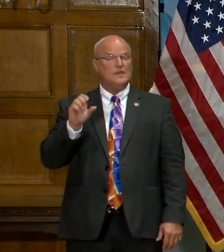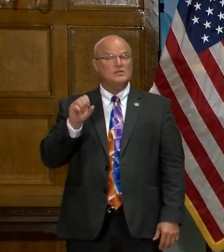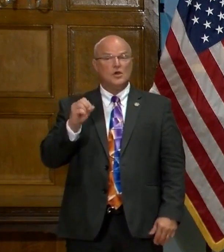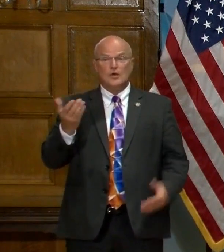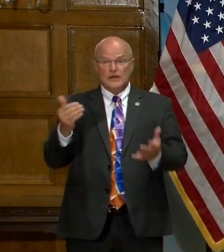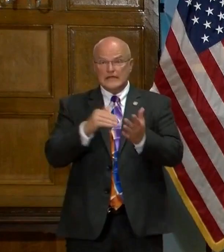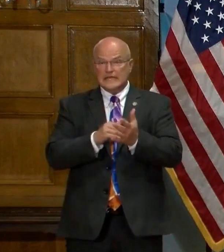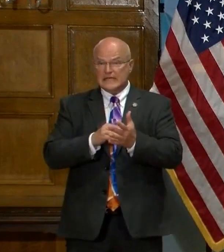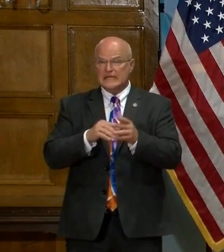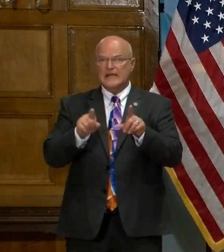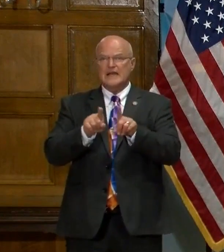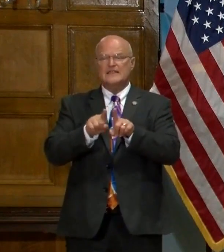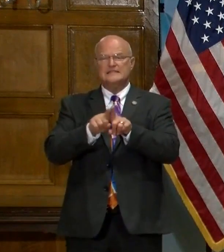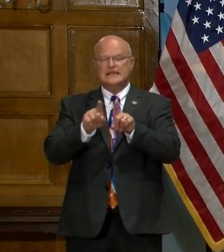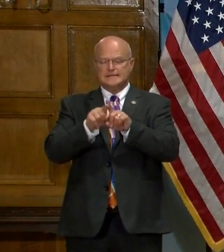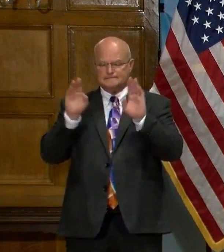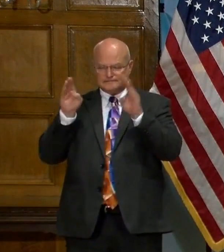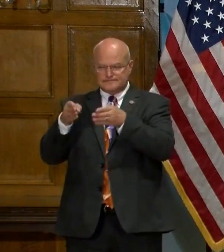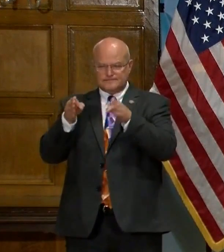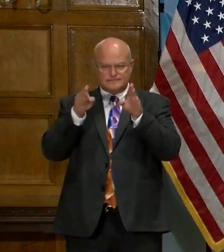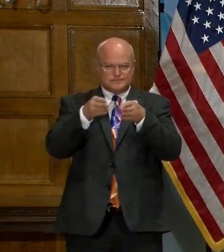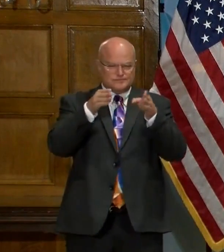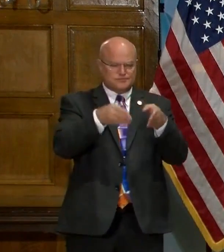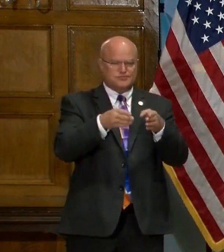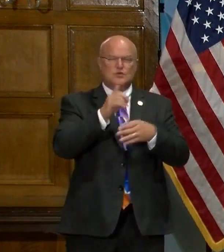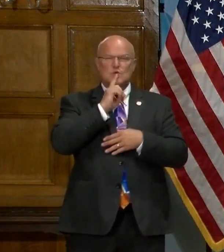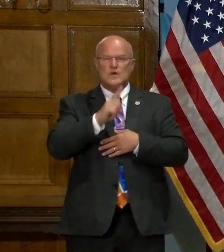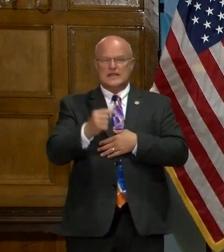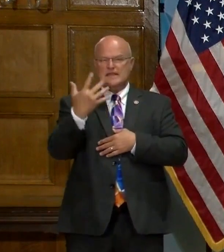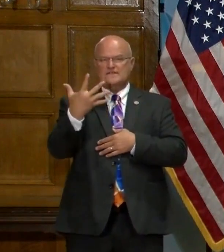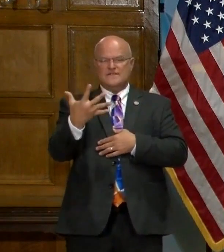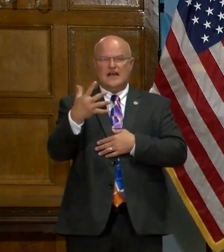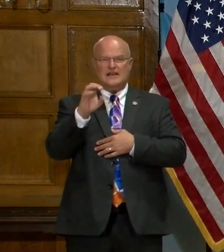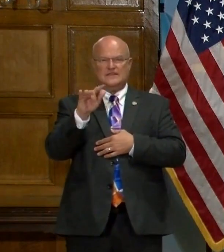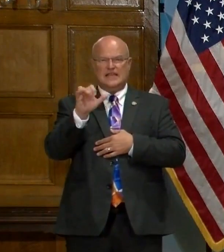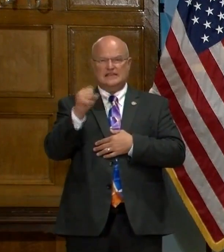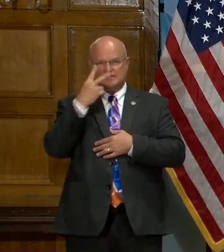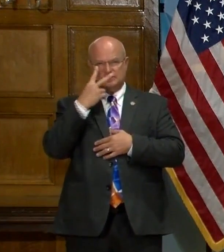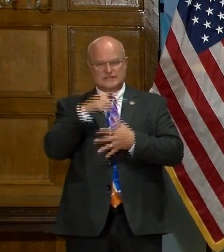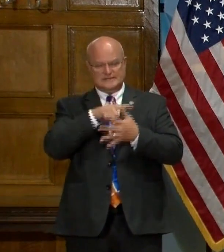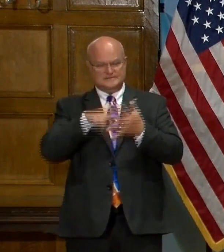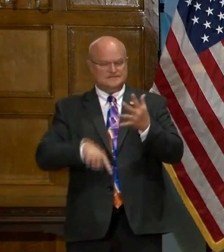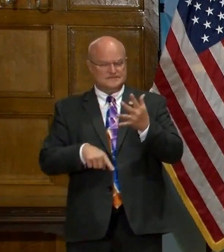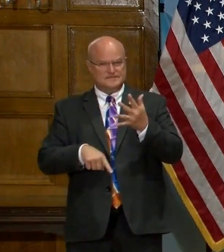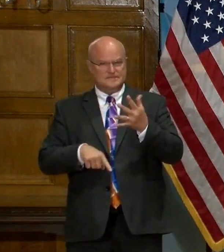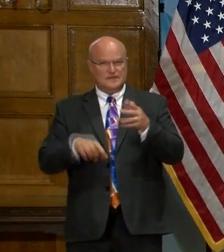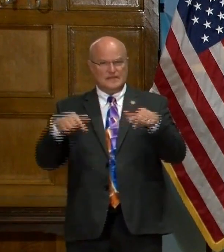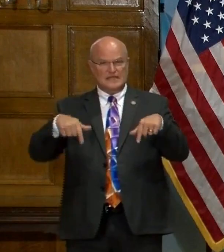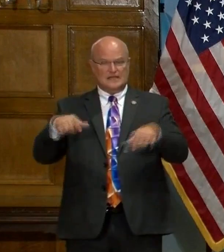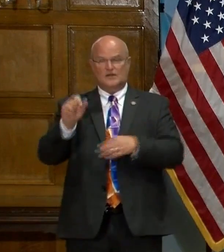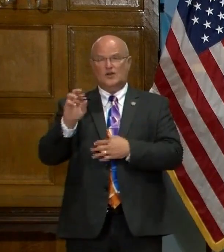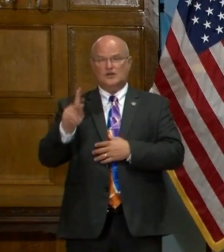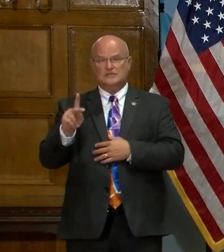SEVERE COUNTY HAD 31. SEBASTIAN COUNTY 22. THE REMAINDER OF THE COUNTIES WERE LESS THAN 20.